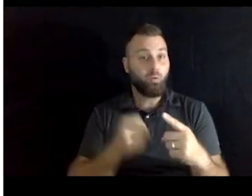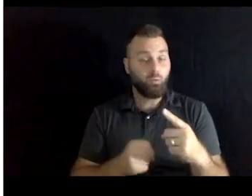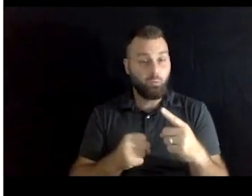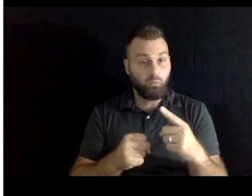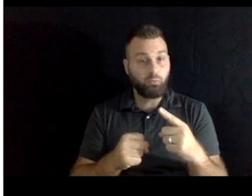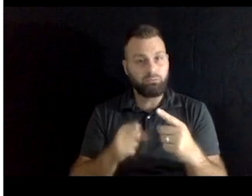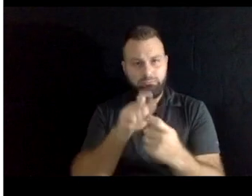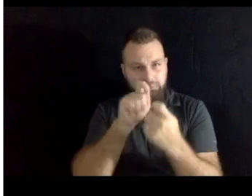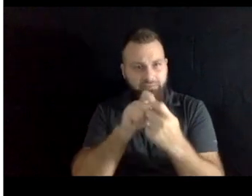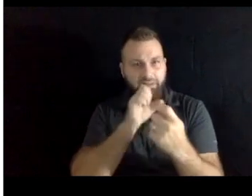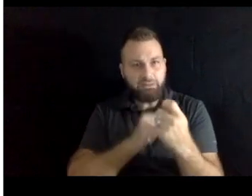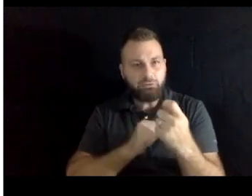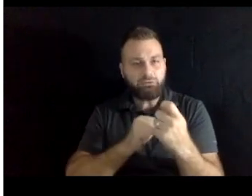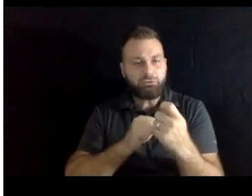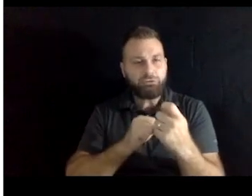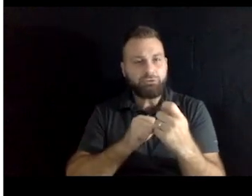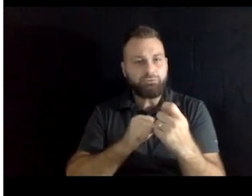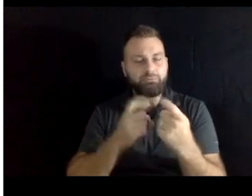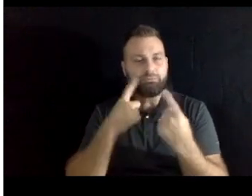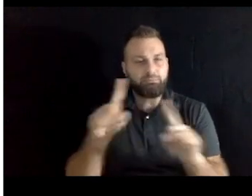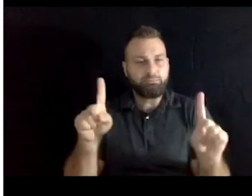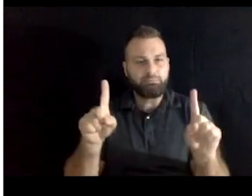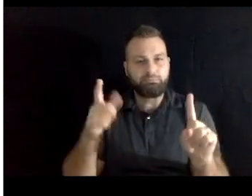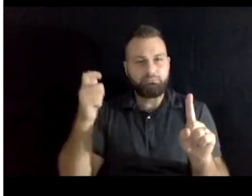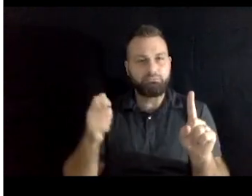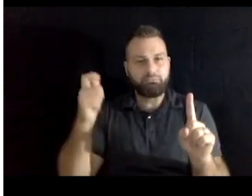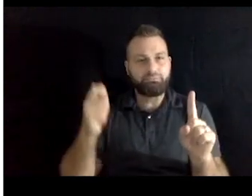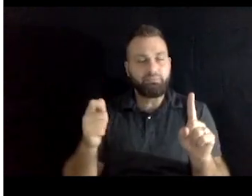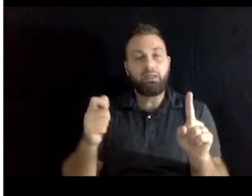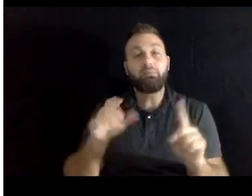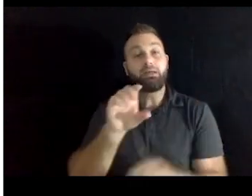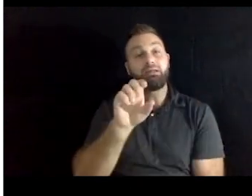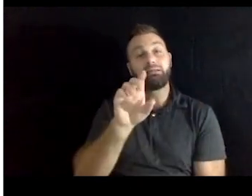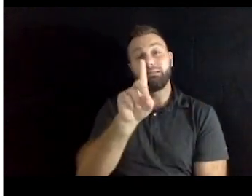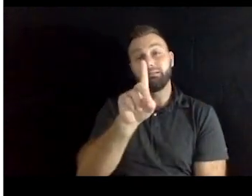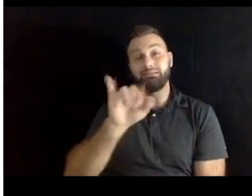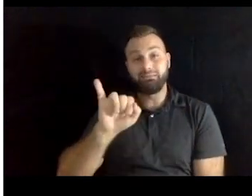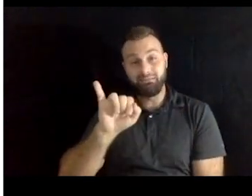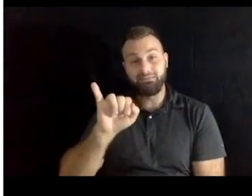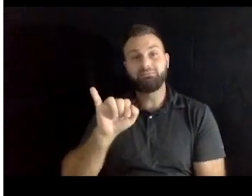Turn a certain age, but your DI benefits are also coming